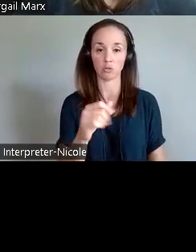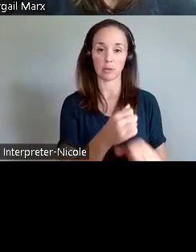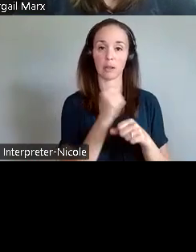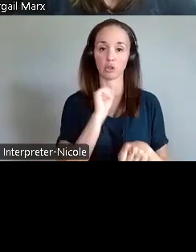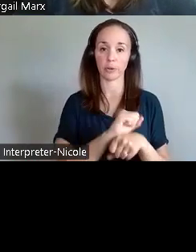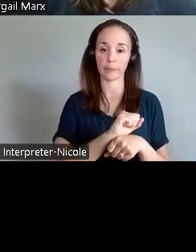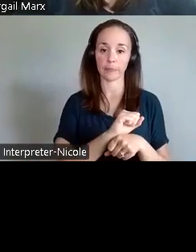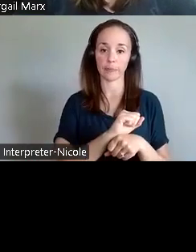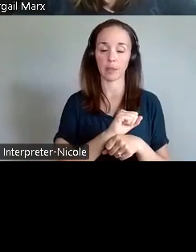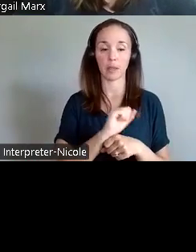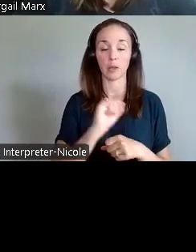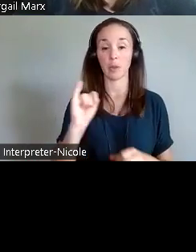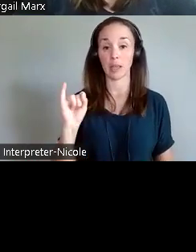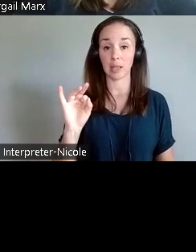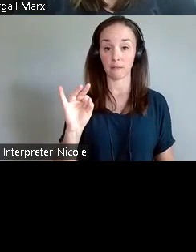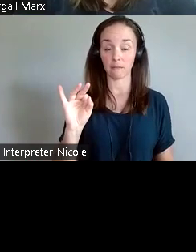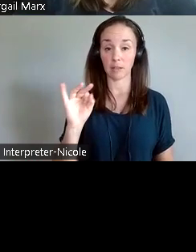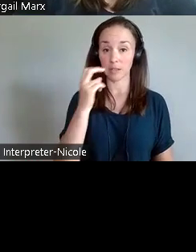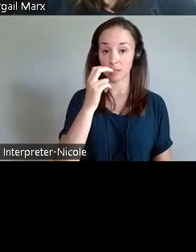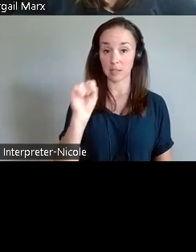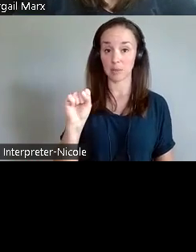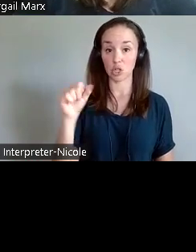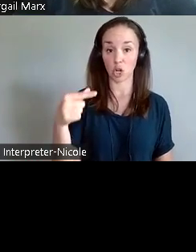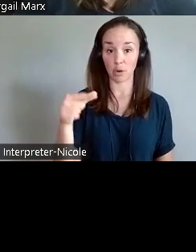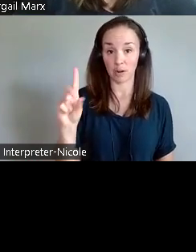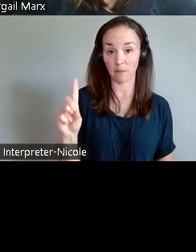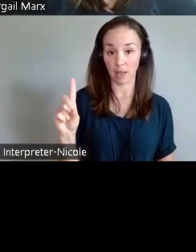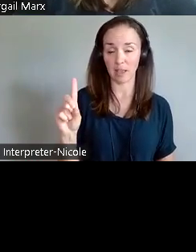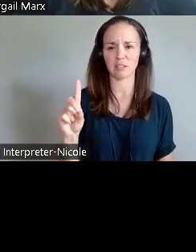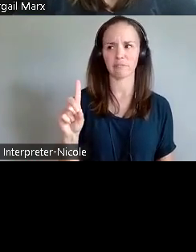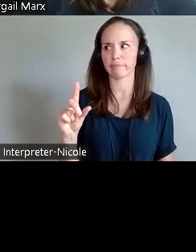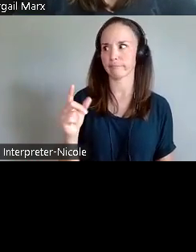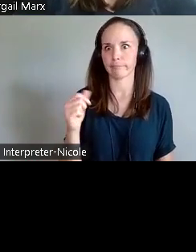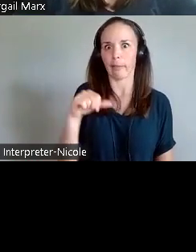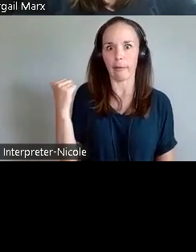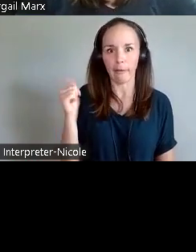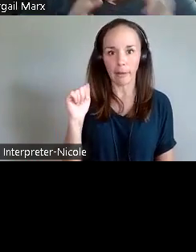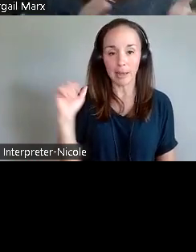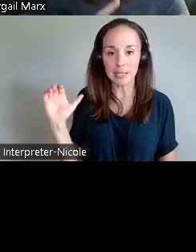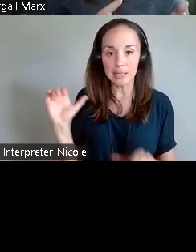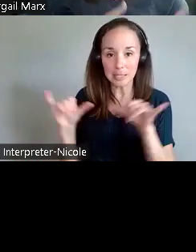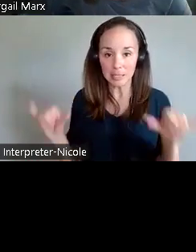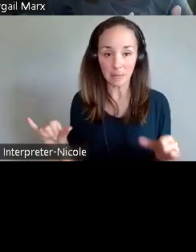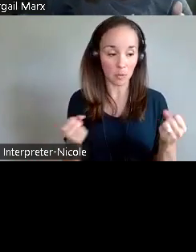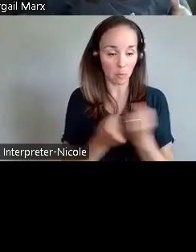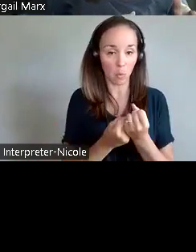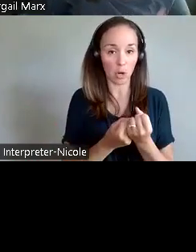So if having a speech-generating device or other AAC system will support either a transition age